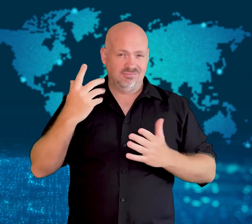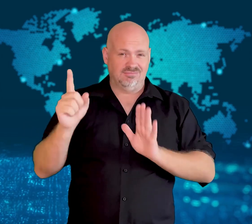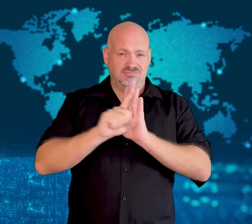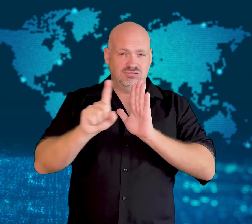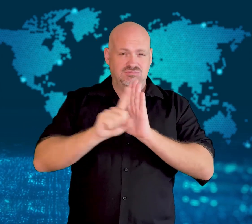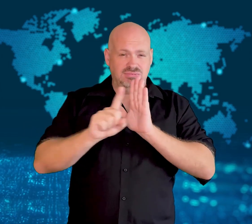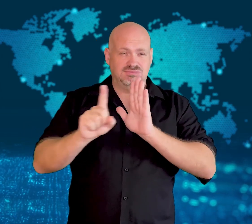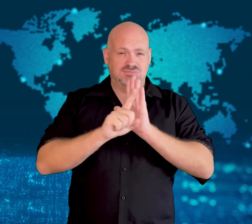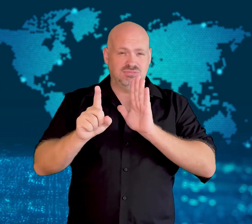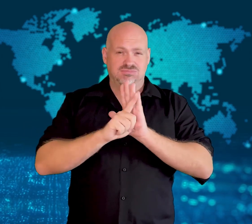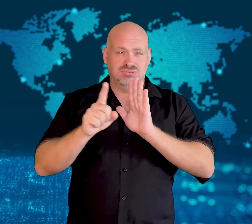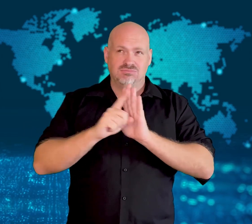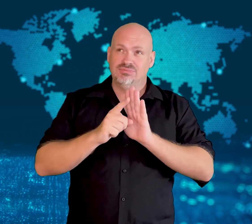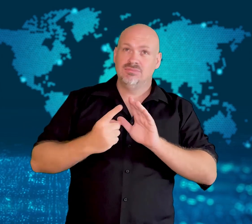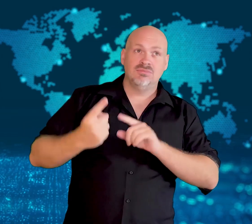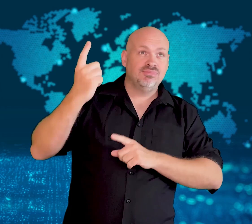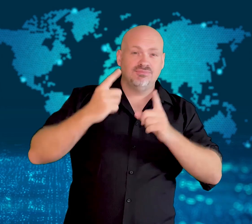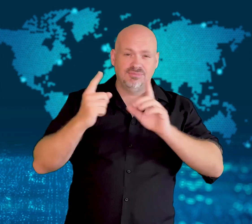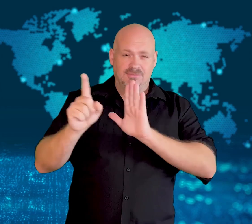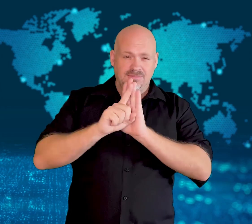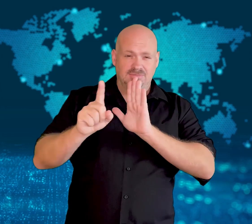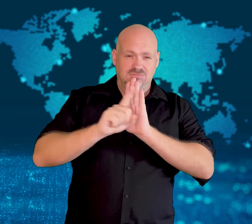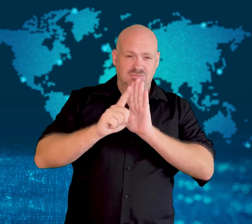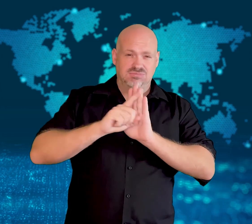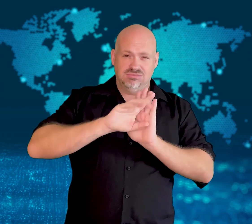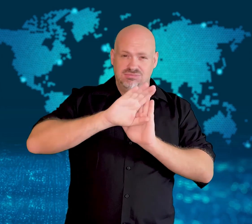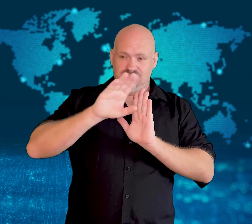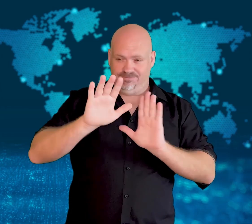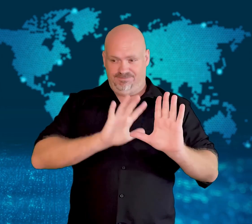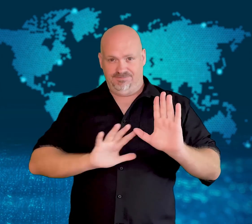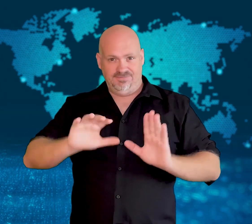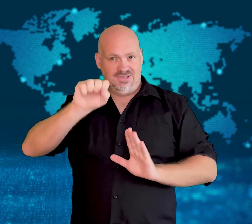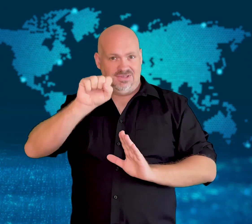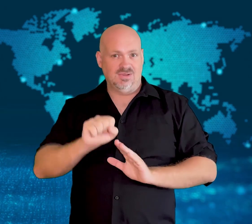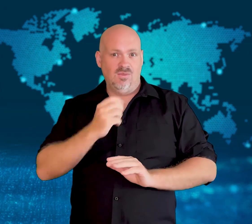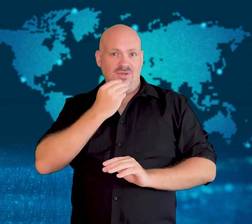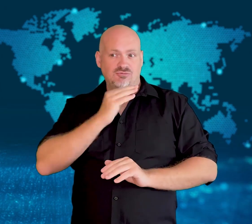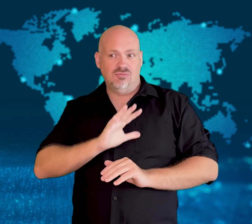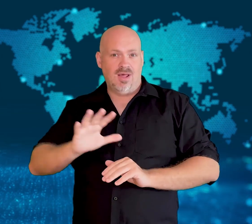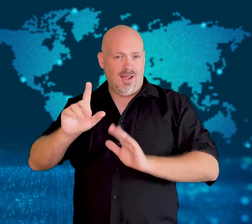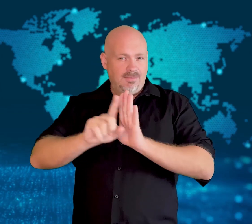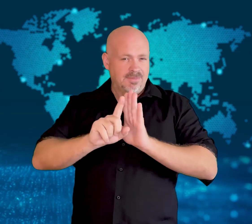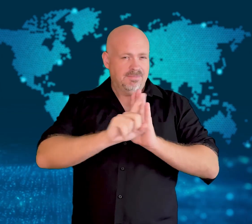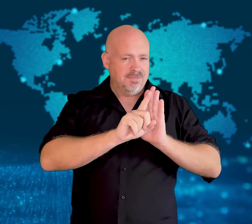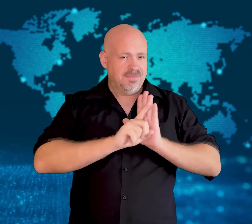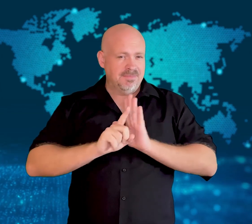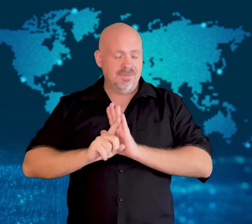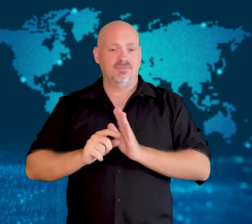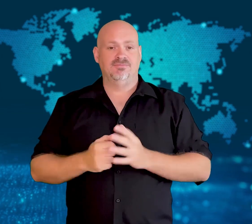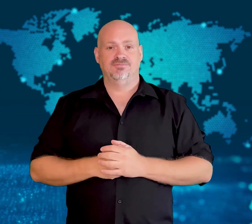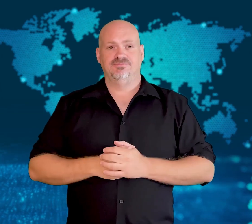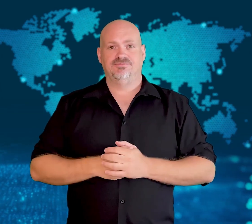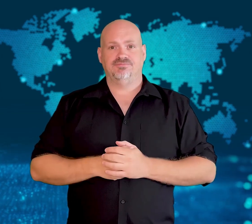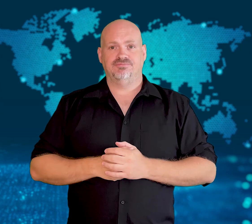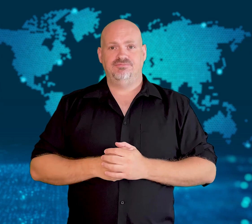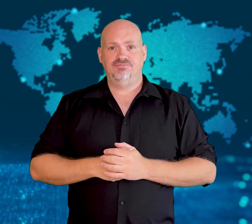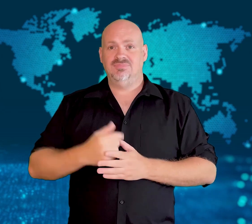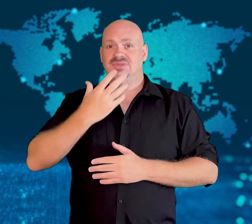Israeli officials killed the senior Palestinian Islamic Jihad militant